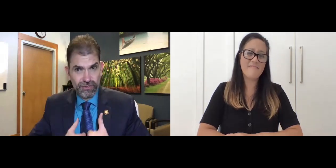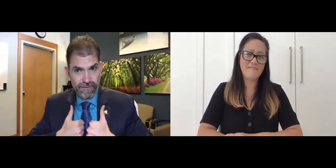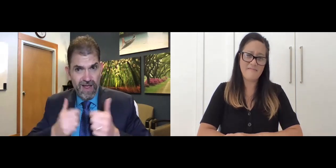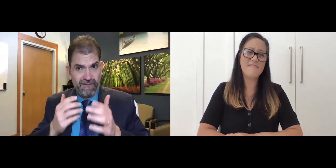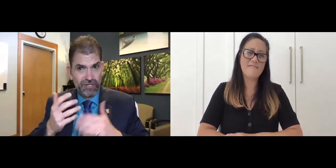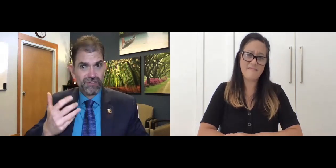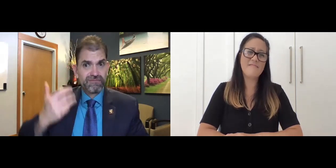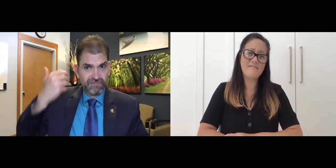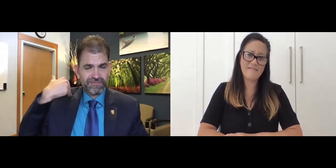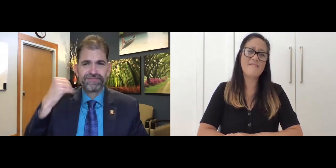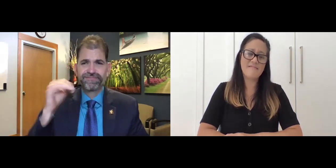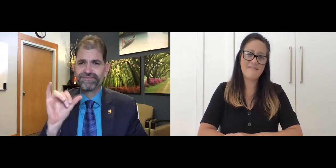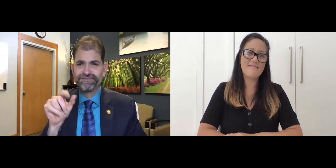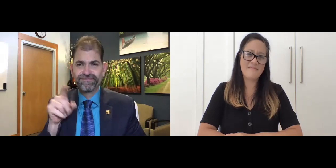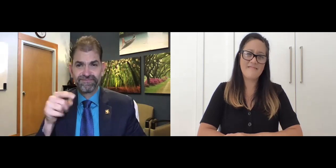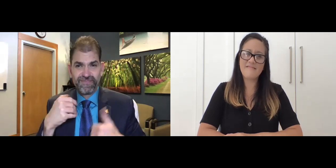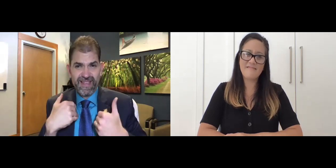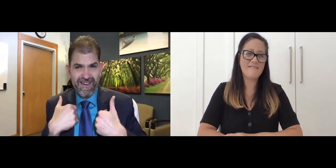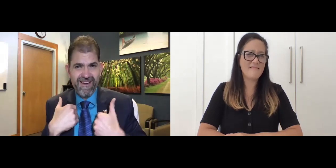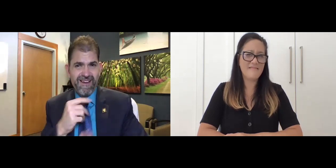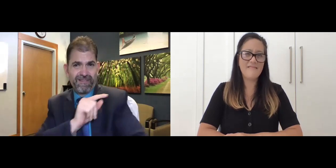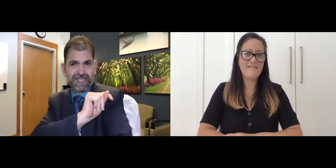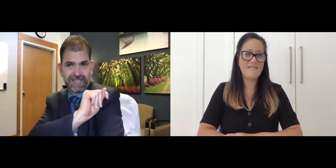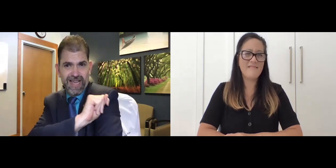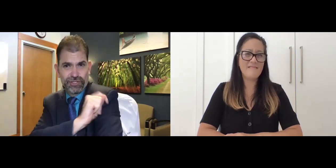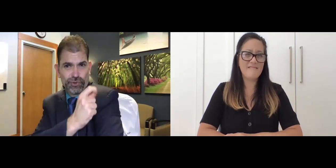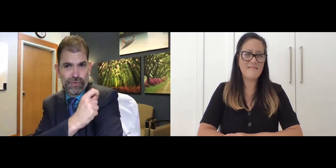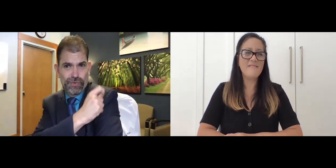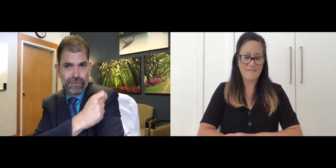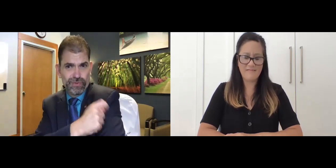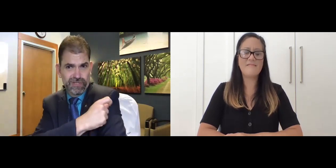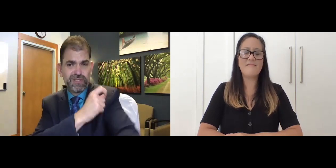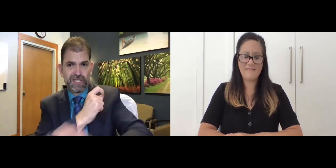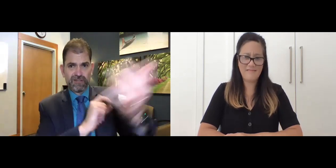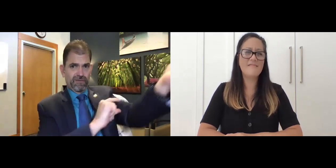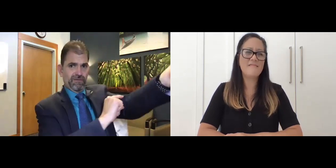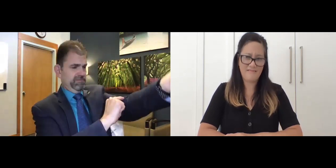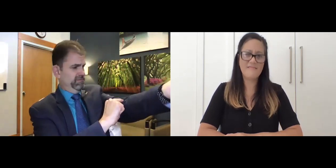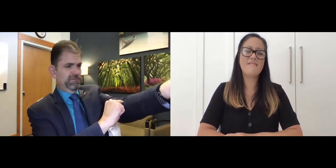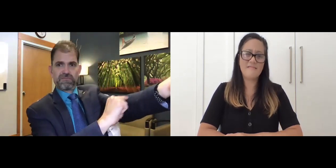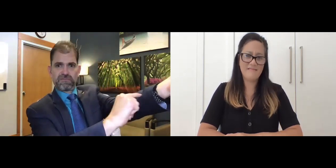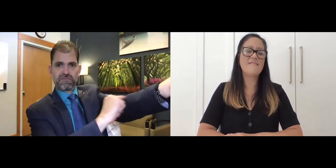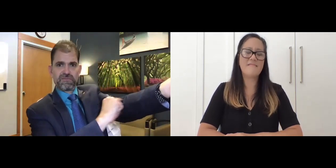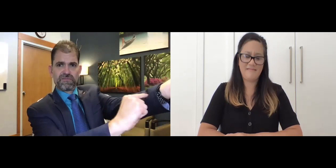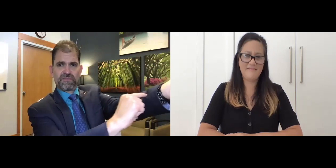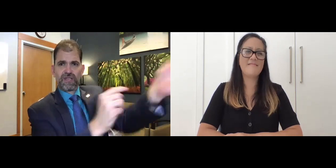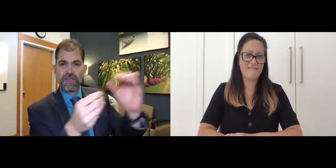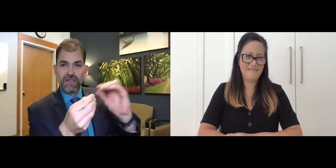through the Holocaust actually lived through. She talked to me about the tattoos on their